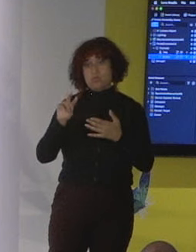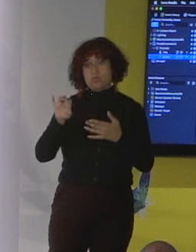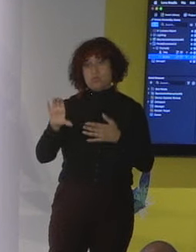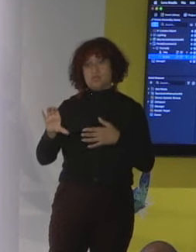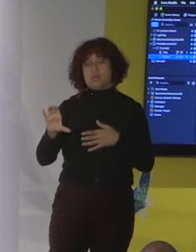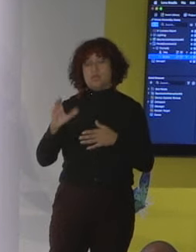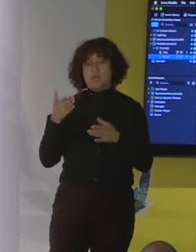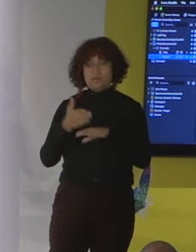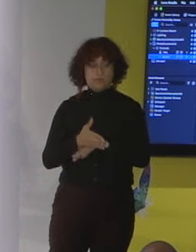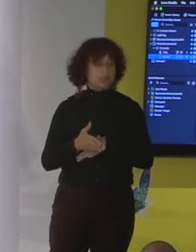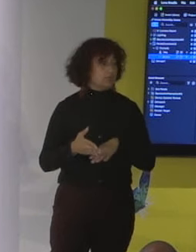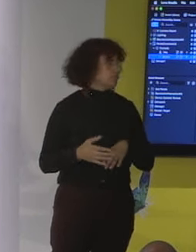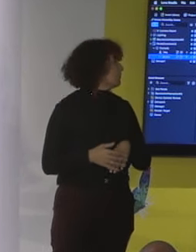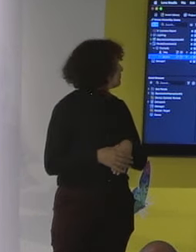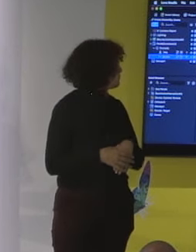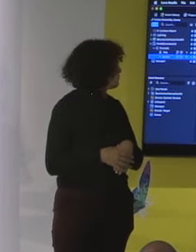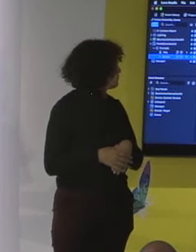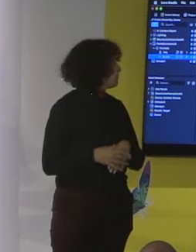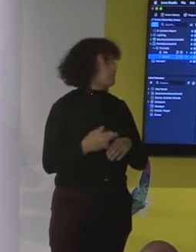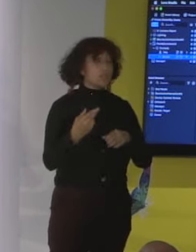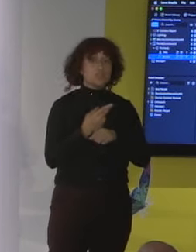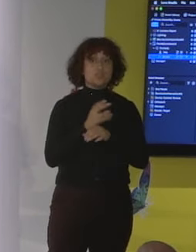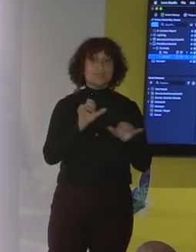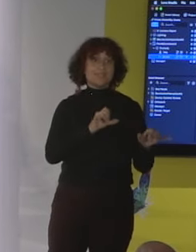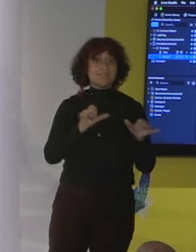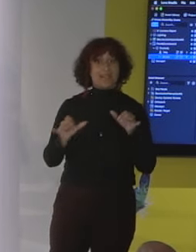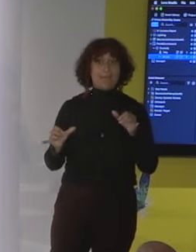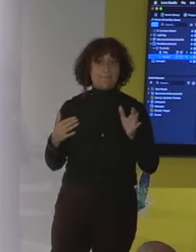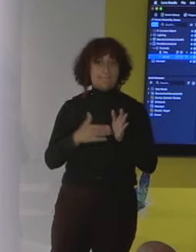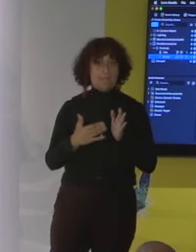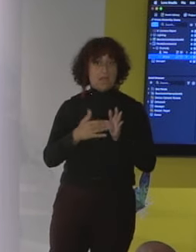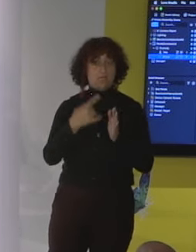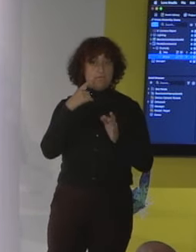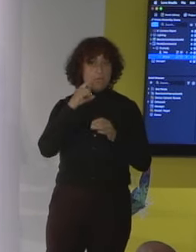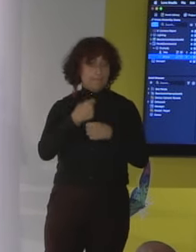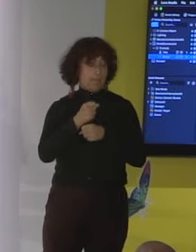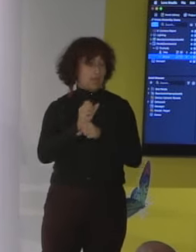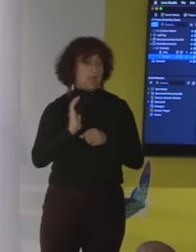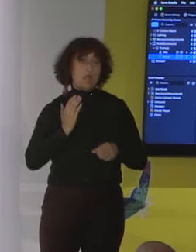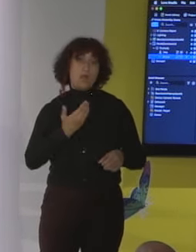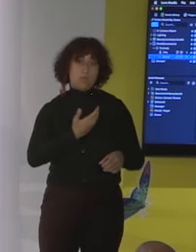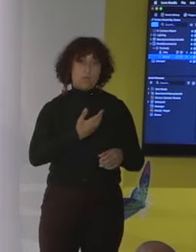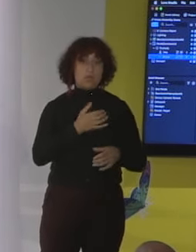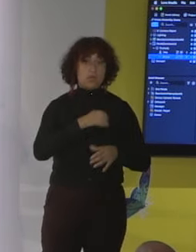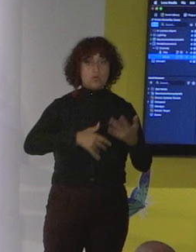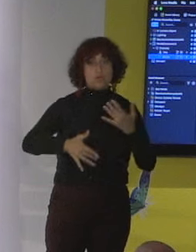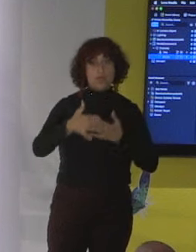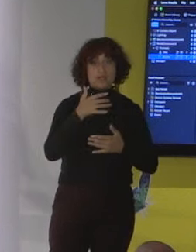And so, let's use this same pattern for making our interactable panda.